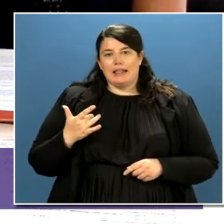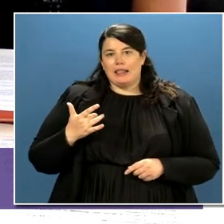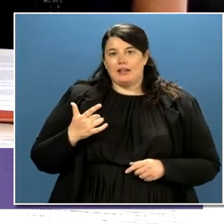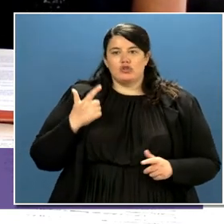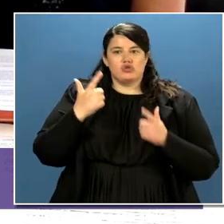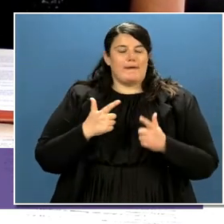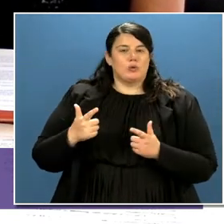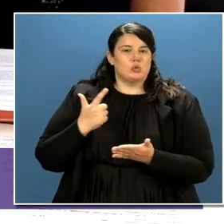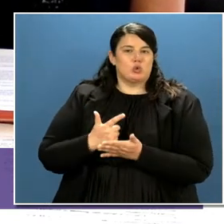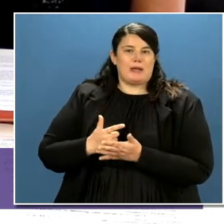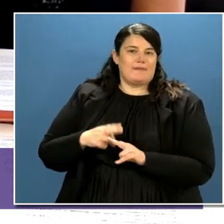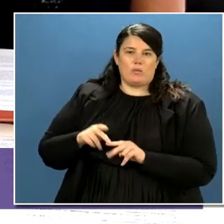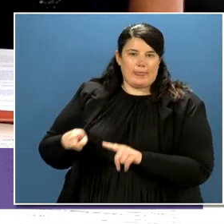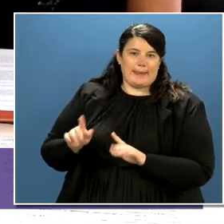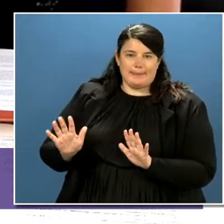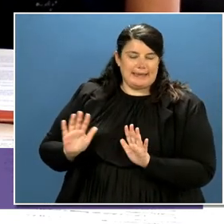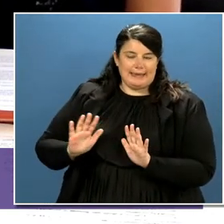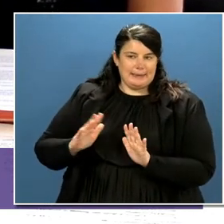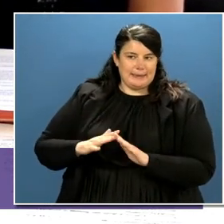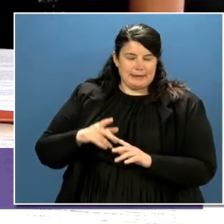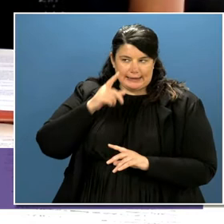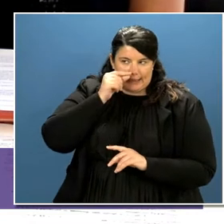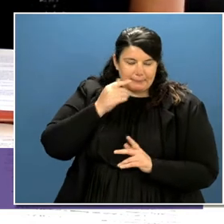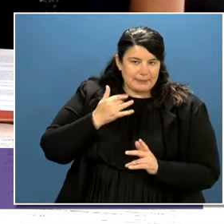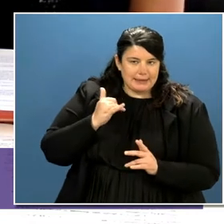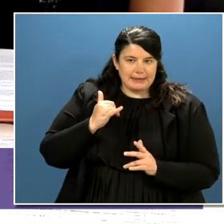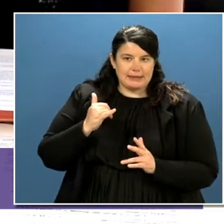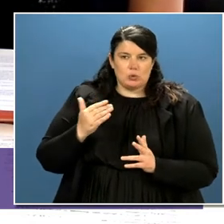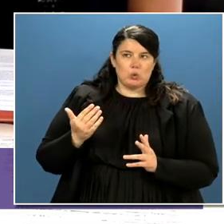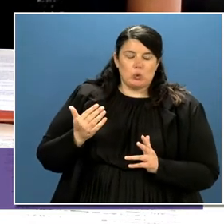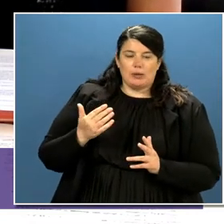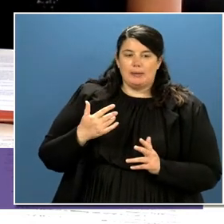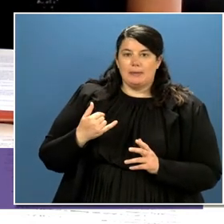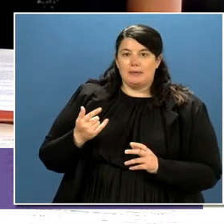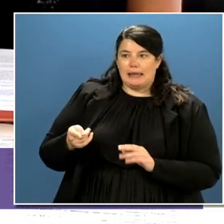be too much for them, and there could be some more medical needs that they might